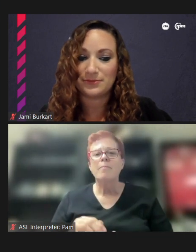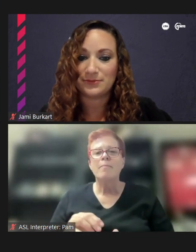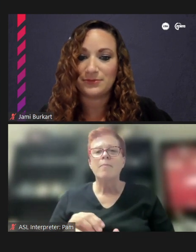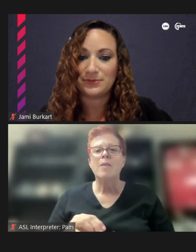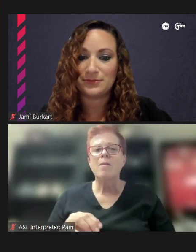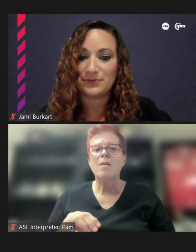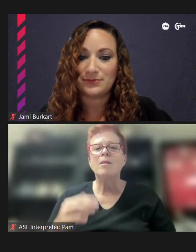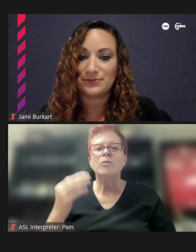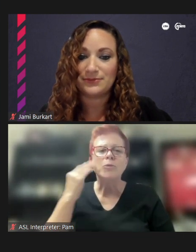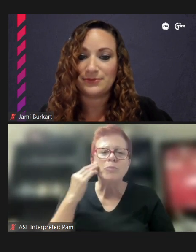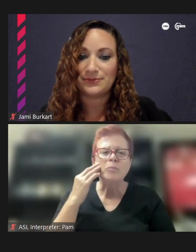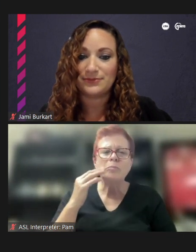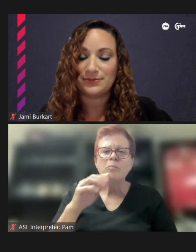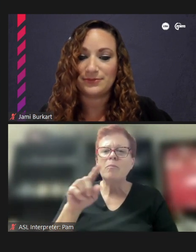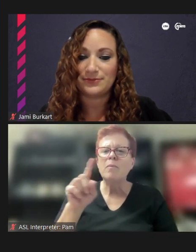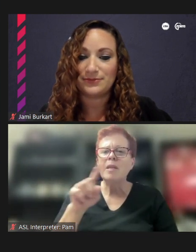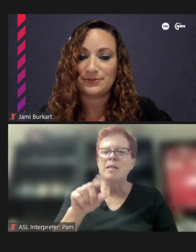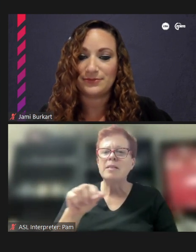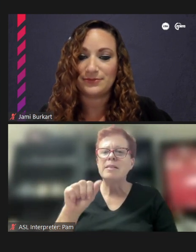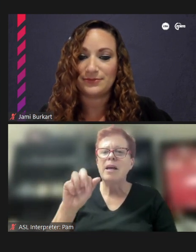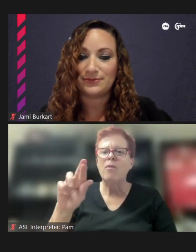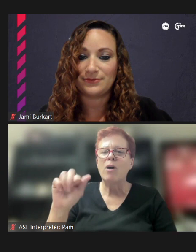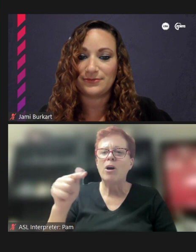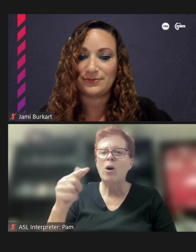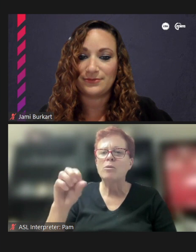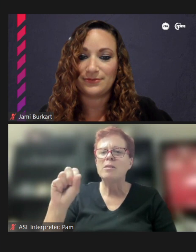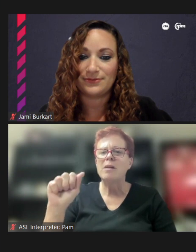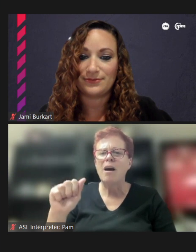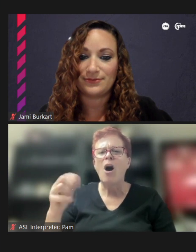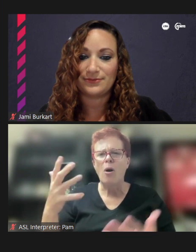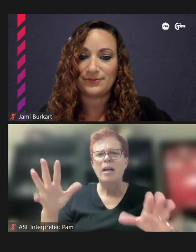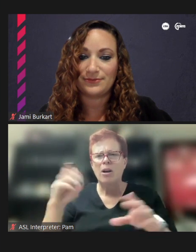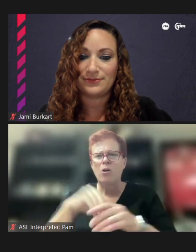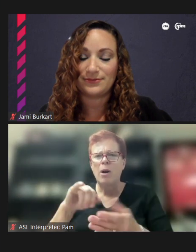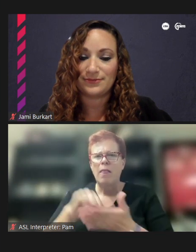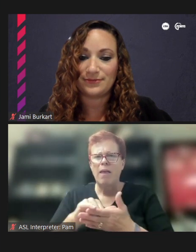signage there at the intersection of Broadway and Lawrence, and then the only other piece of